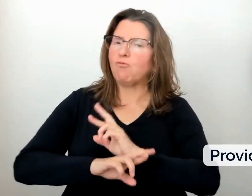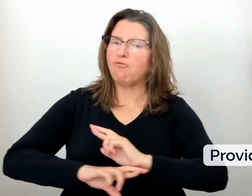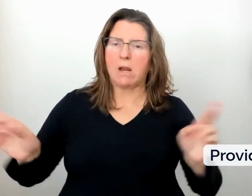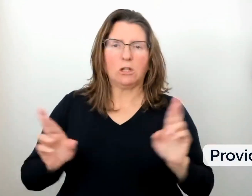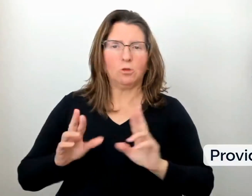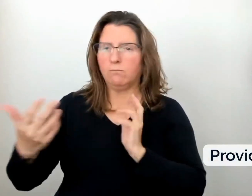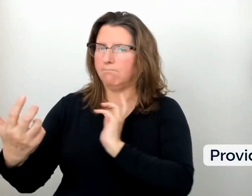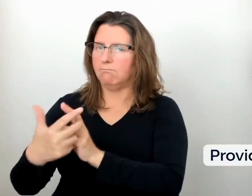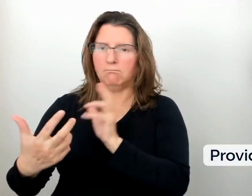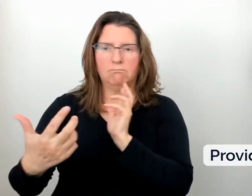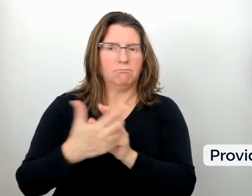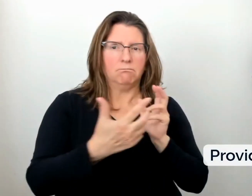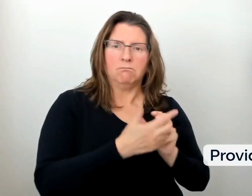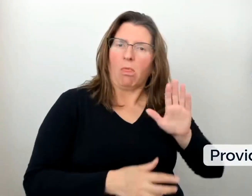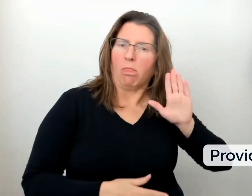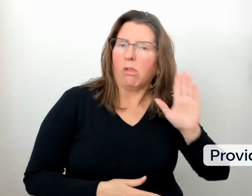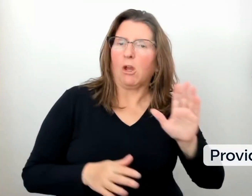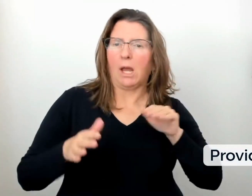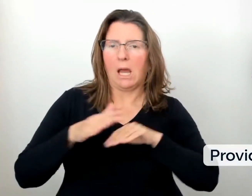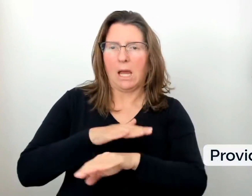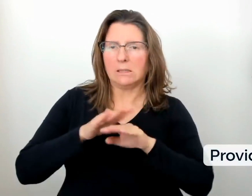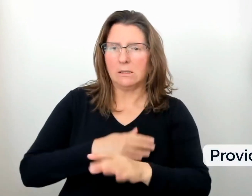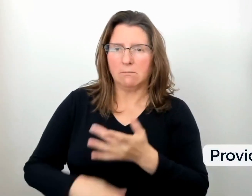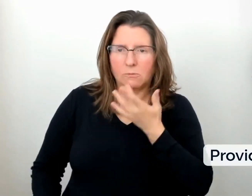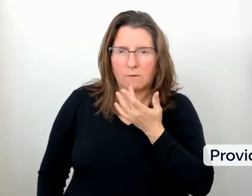So have multiple modalities ready to implement.